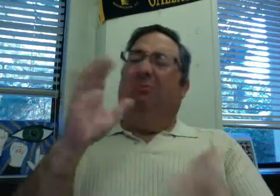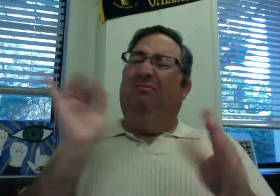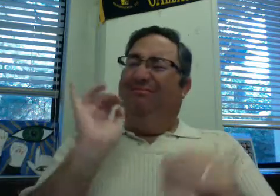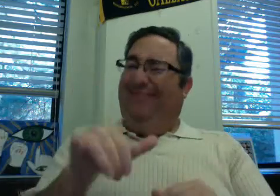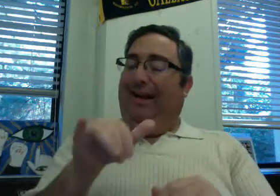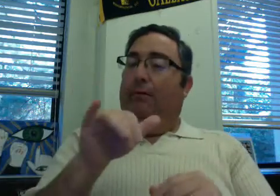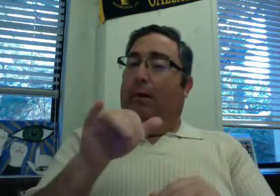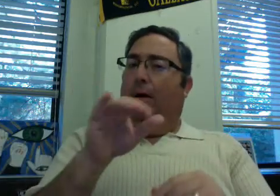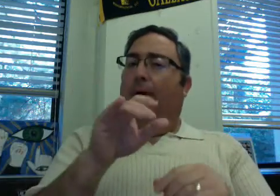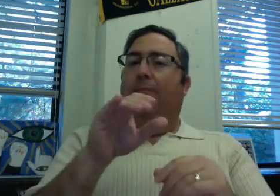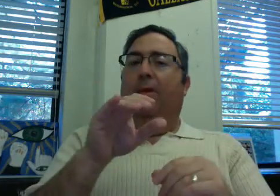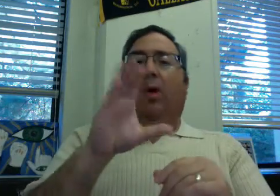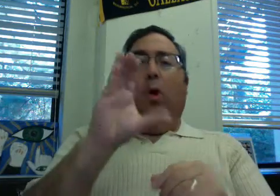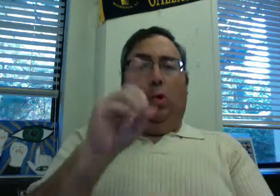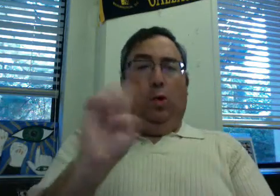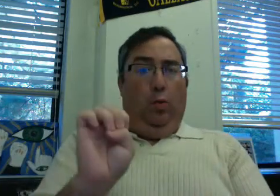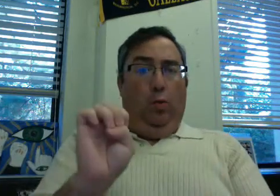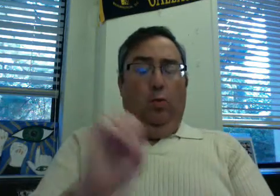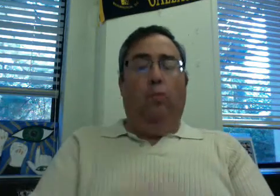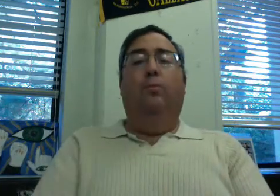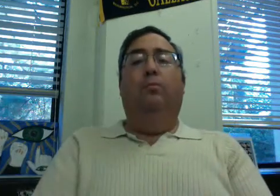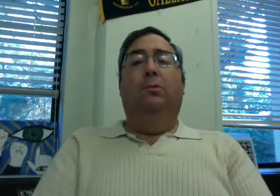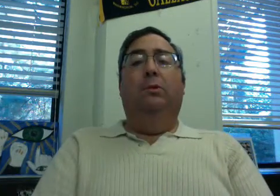That is a code.